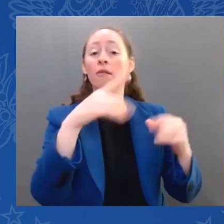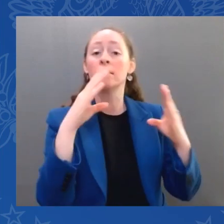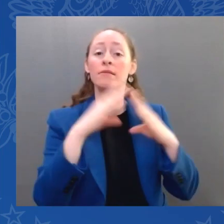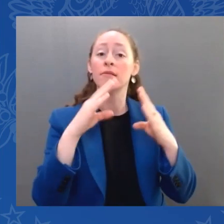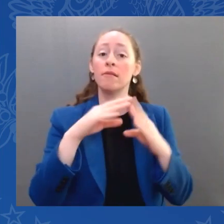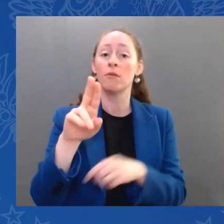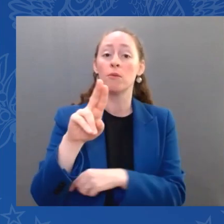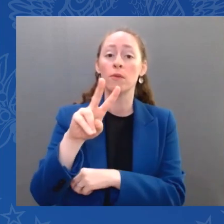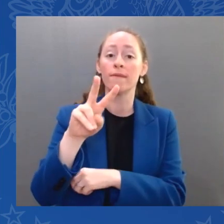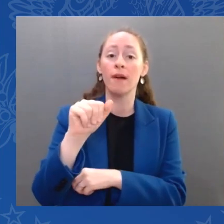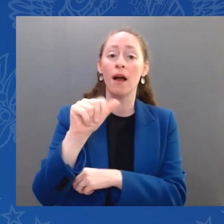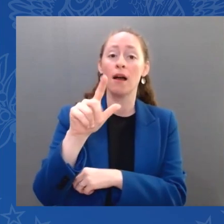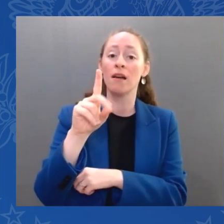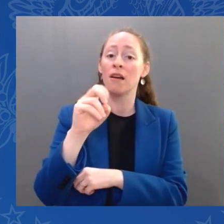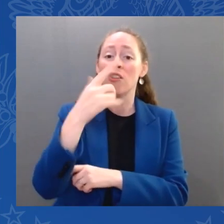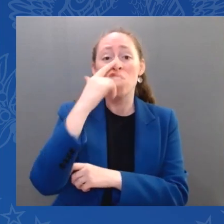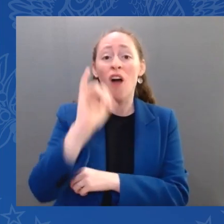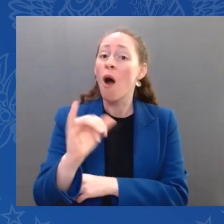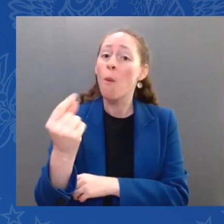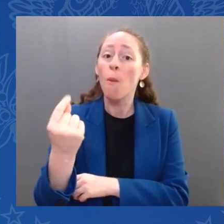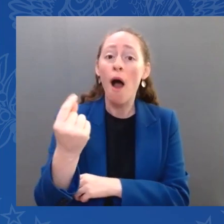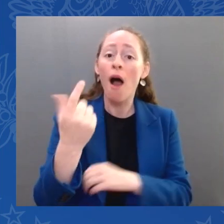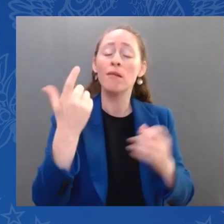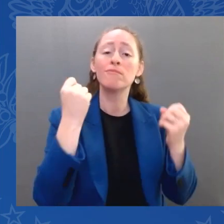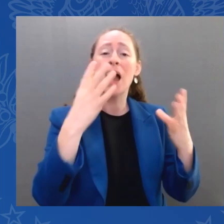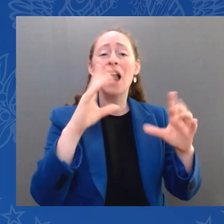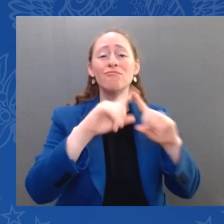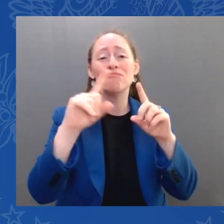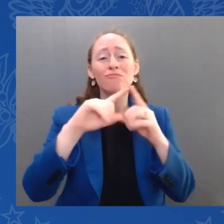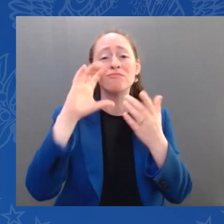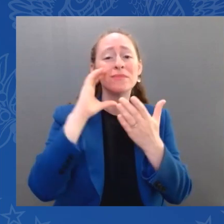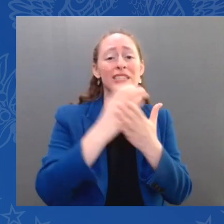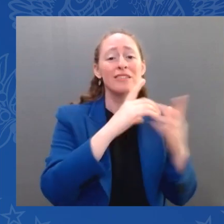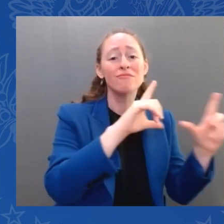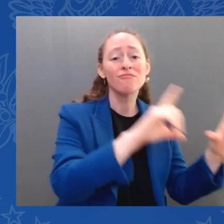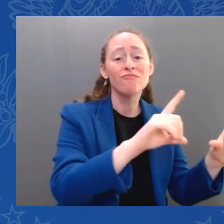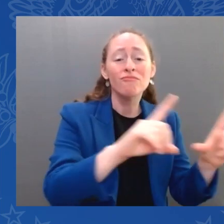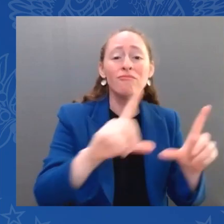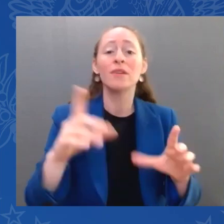The dried white roses and the sun bleached teddy bears have been taken away and stored.